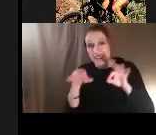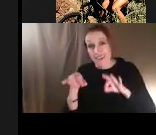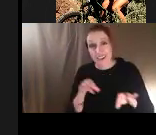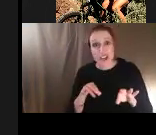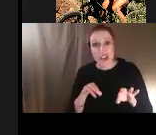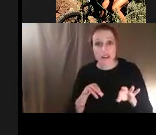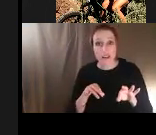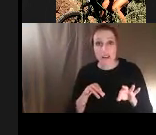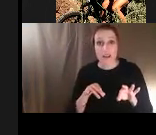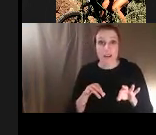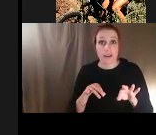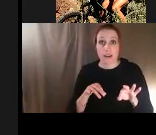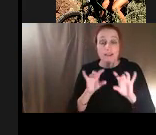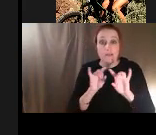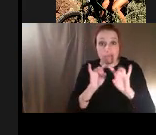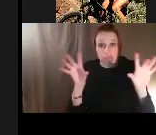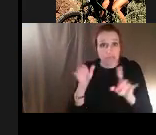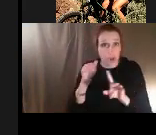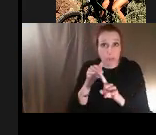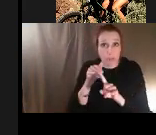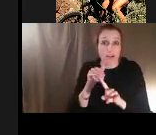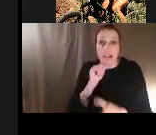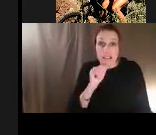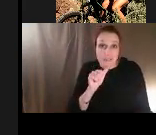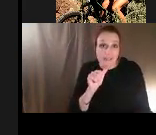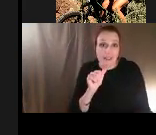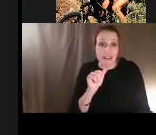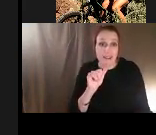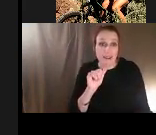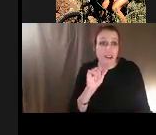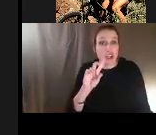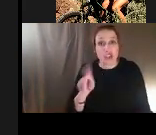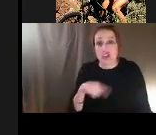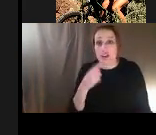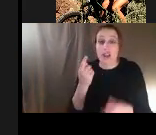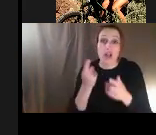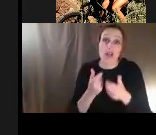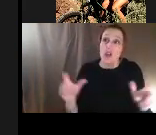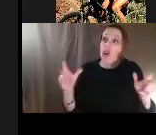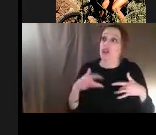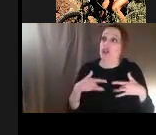that sometimes it's not always just large events that can cause it, sometimes it can be